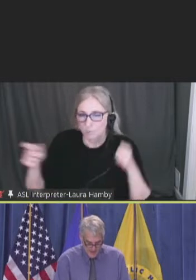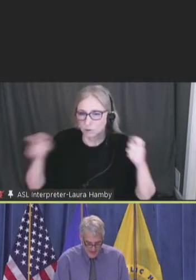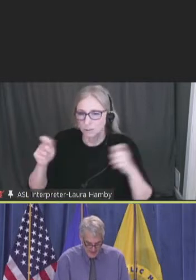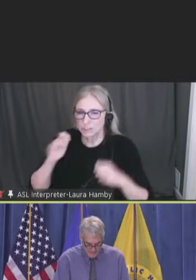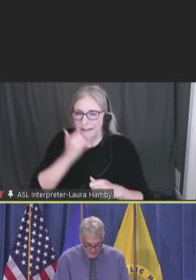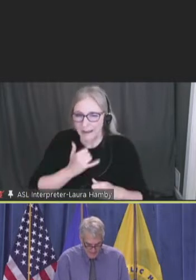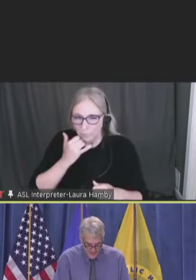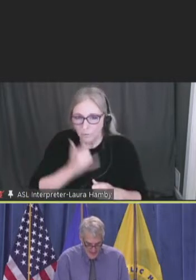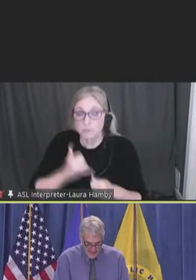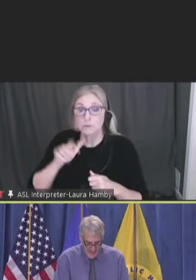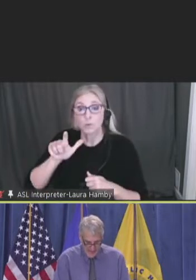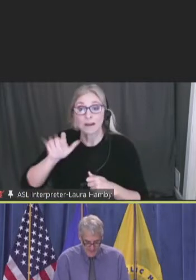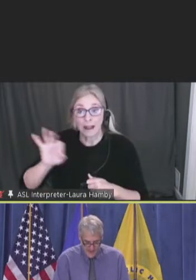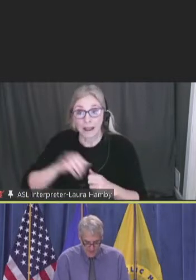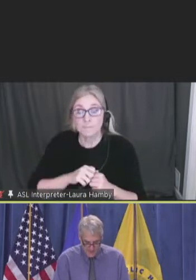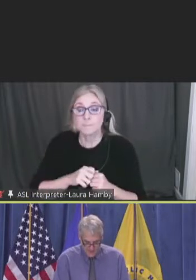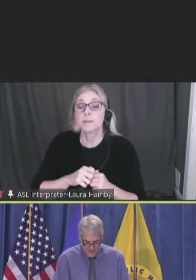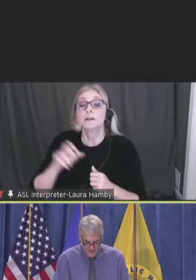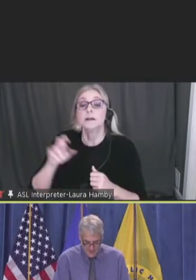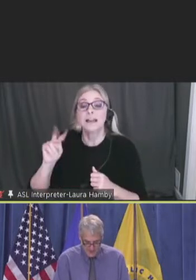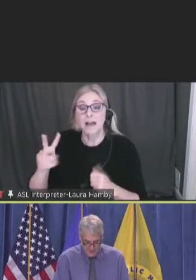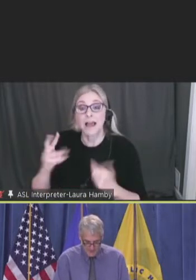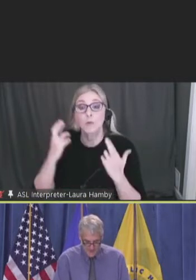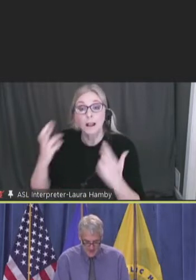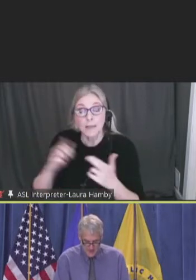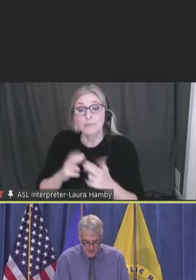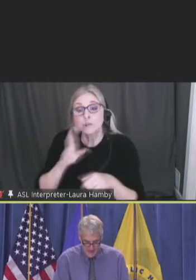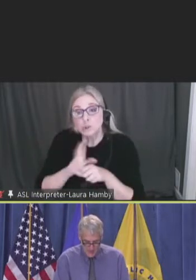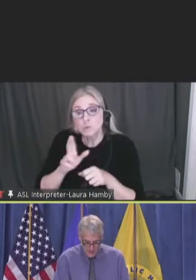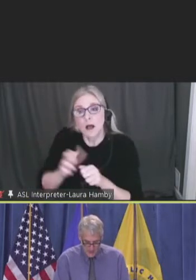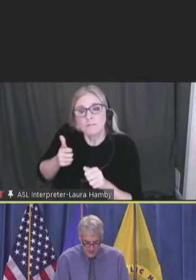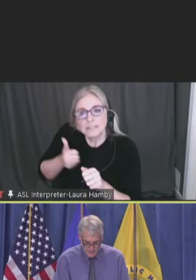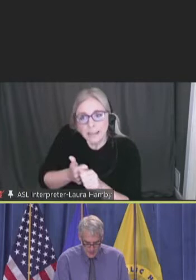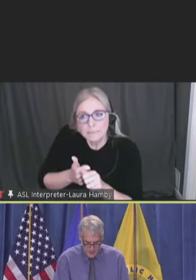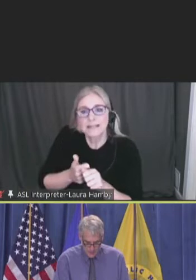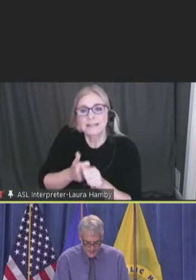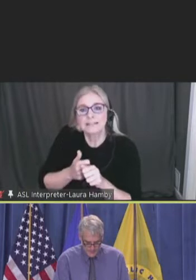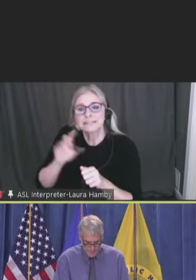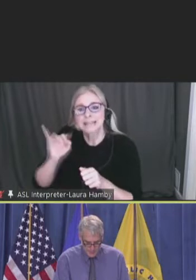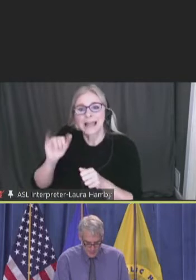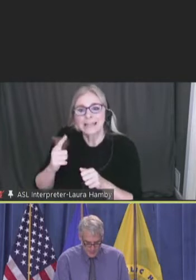Twenty-nine, NVAC recommends the use of updated standing orders or written protocols that